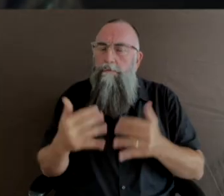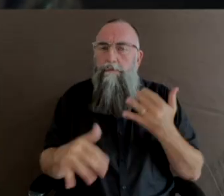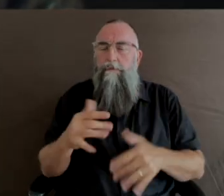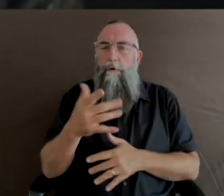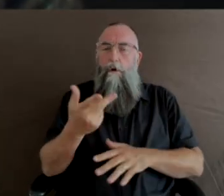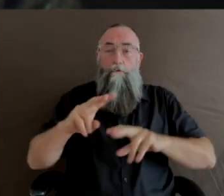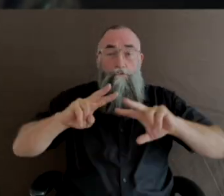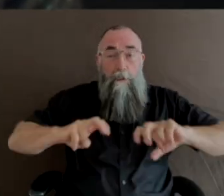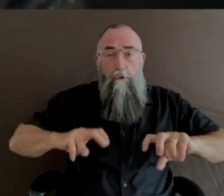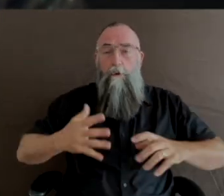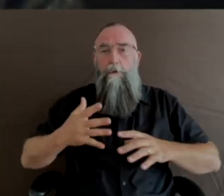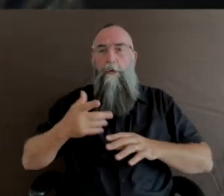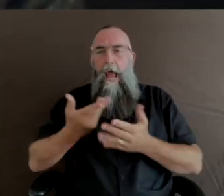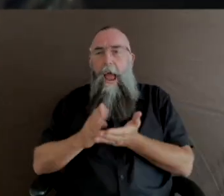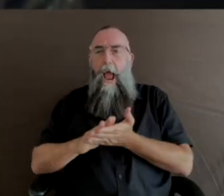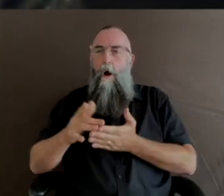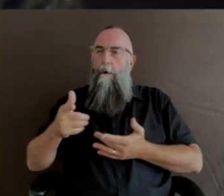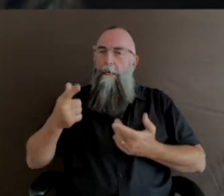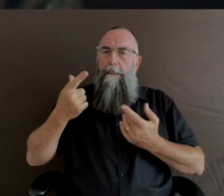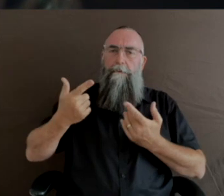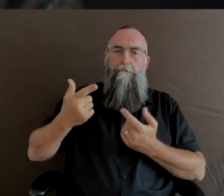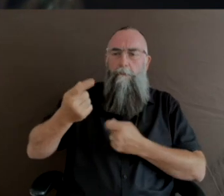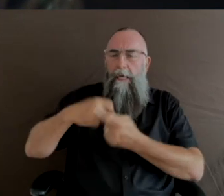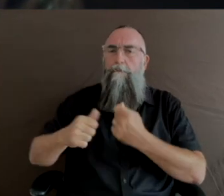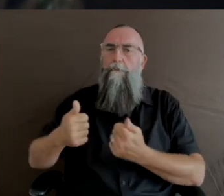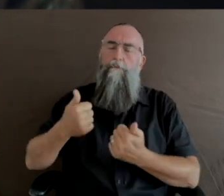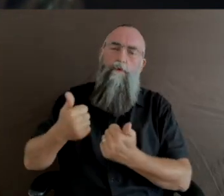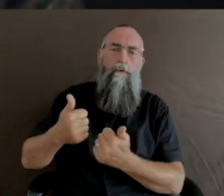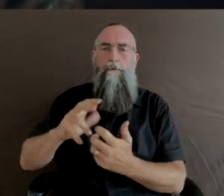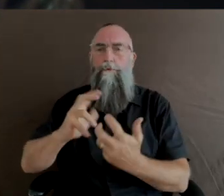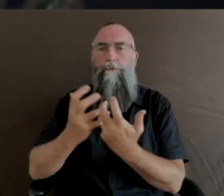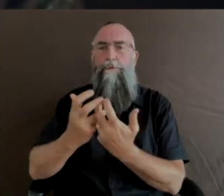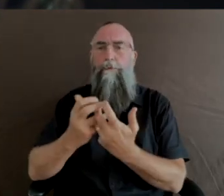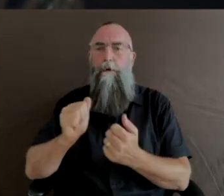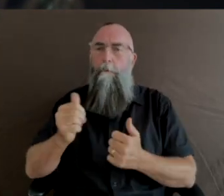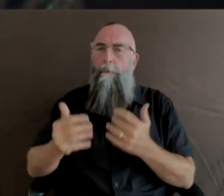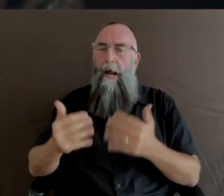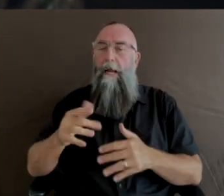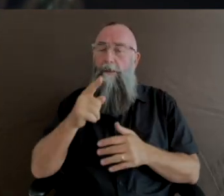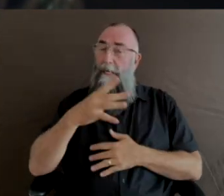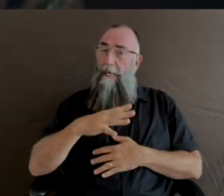particularly around core body pain and, you know,